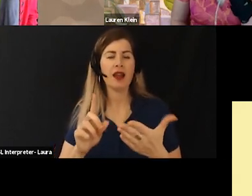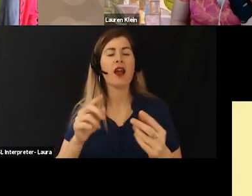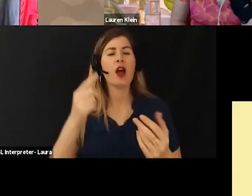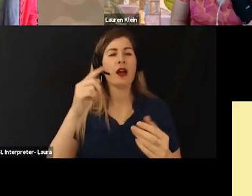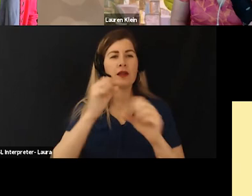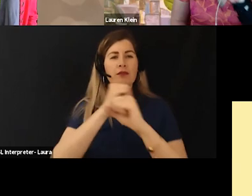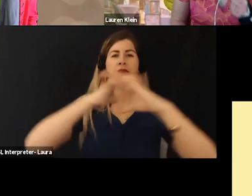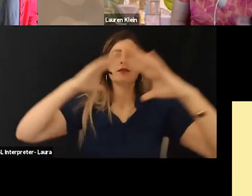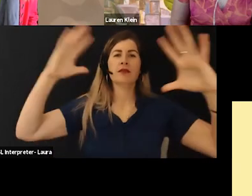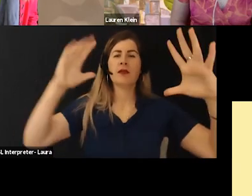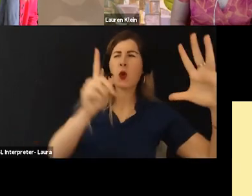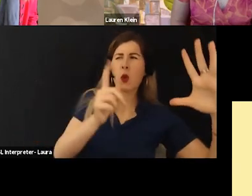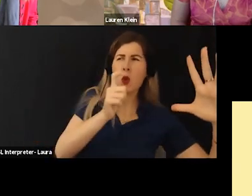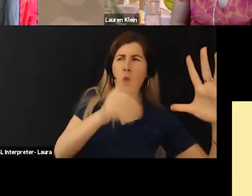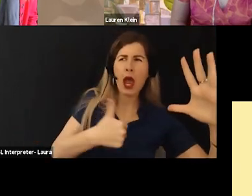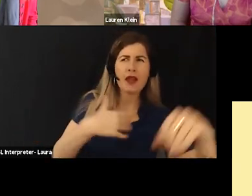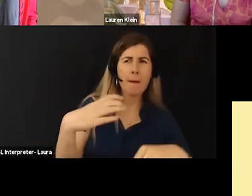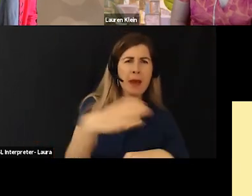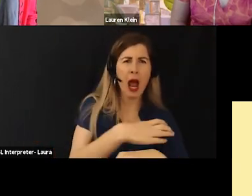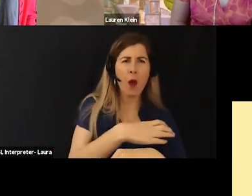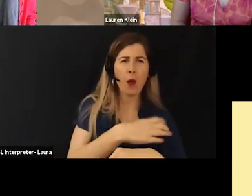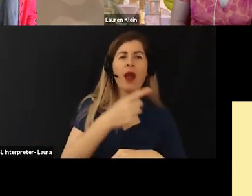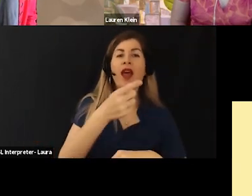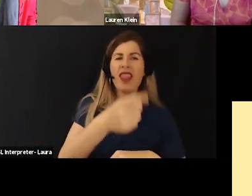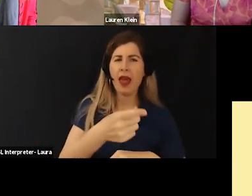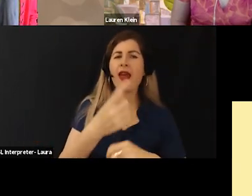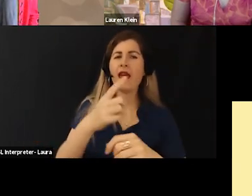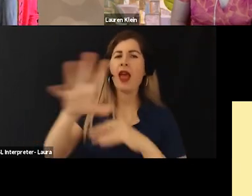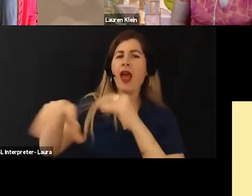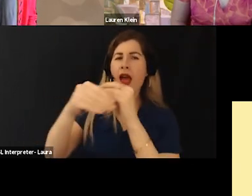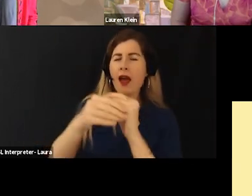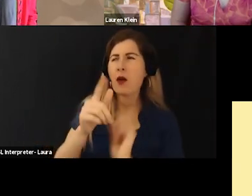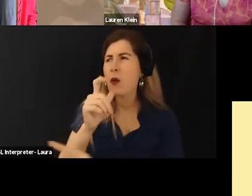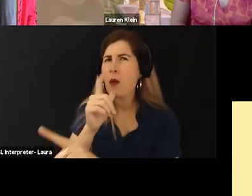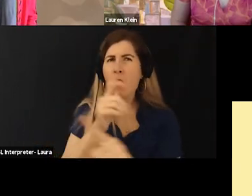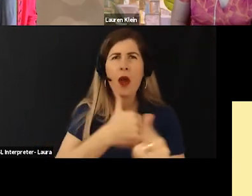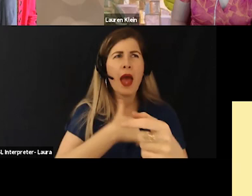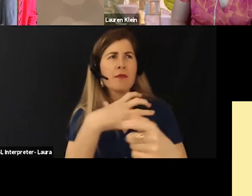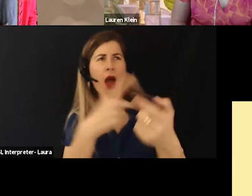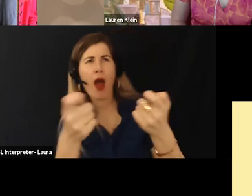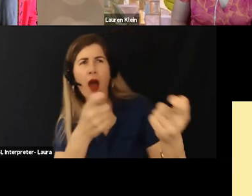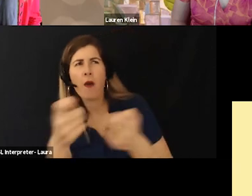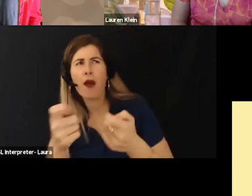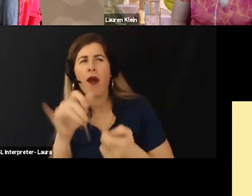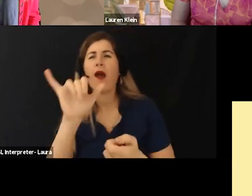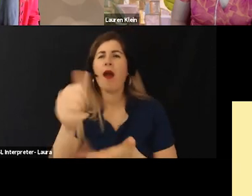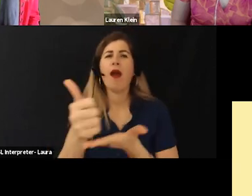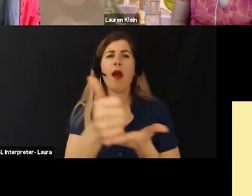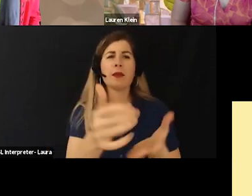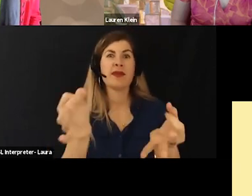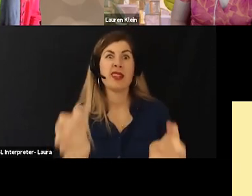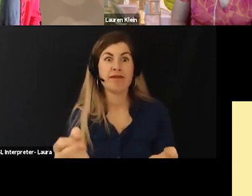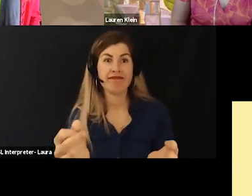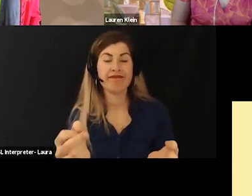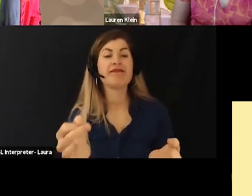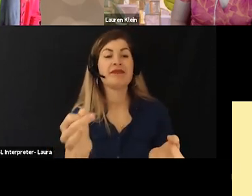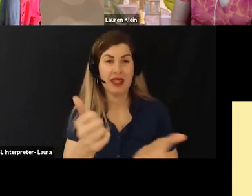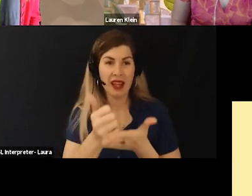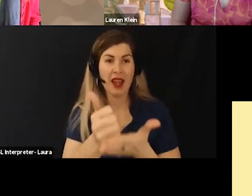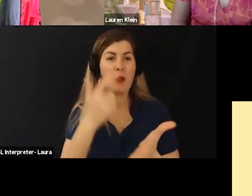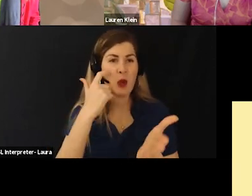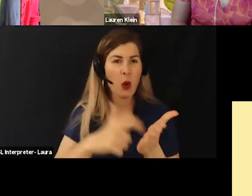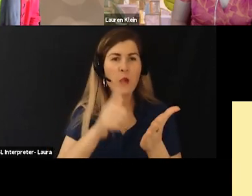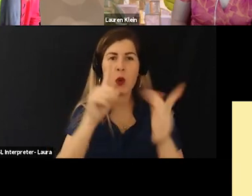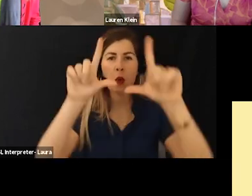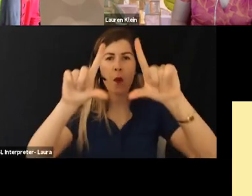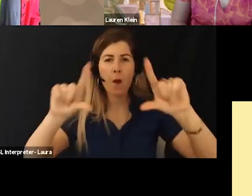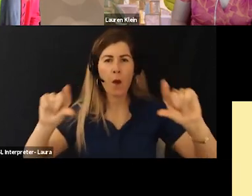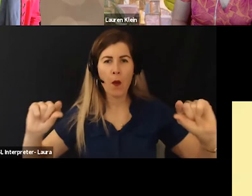an analysis of power to make that decision, as well as to make many other design decisions. And it centers the experiences of people at the edges and the margins first and foremost.